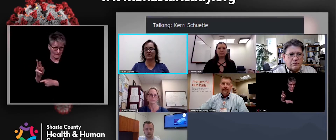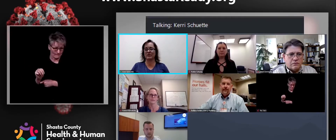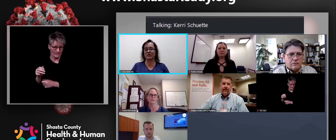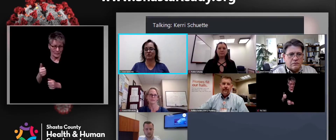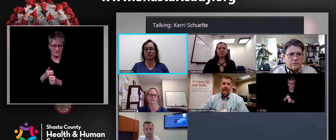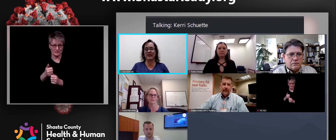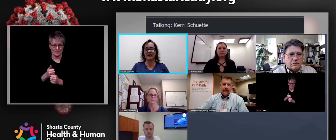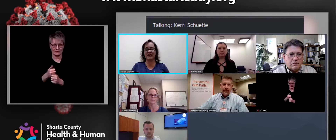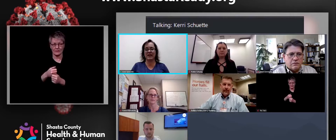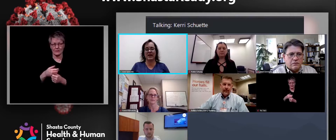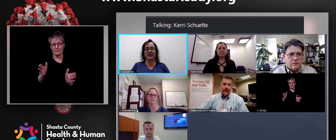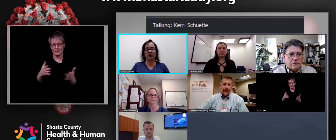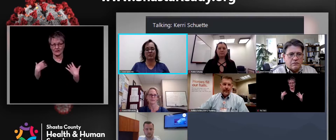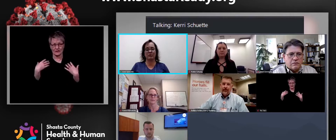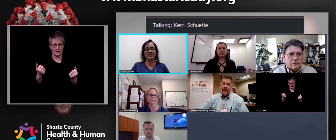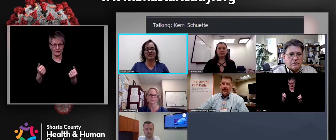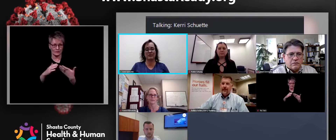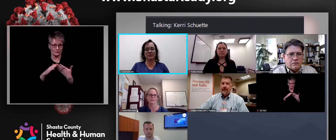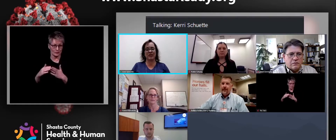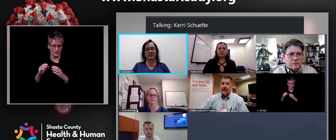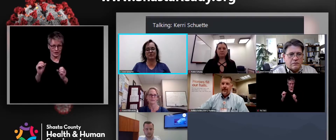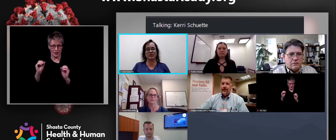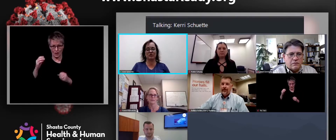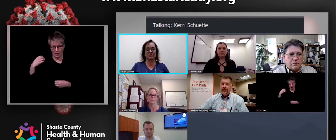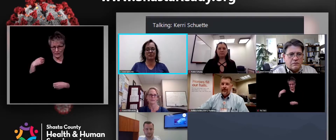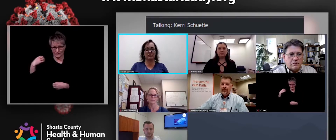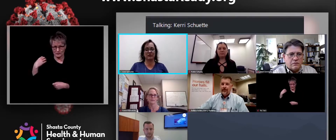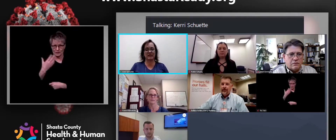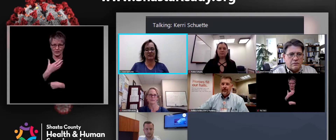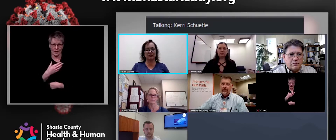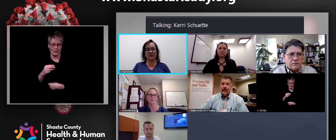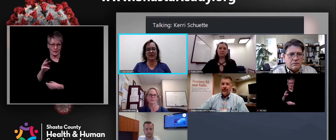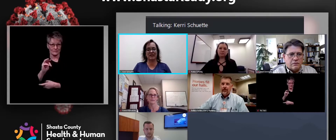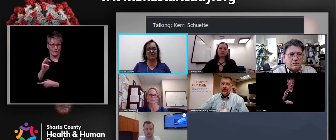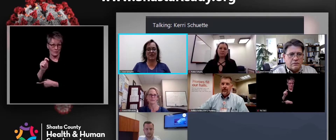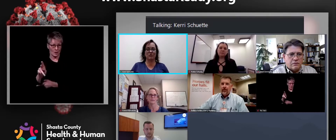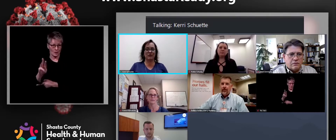Mercy Medical Center Redding and Mark Mitchelson from Shasta Regional Medical Center. Thank